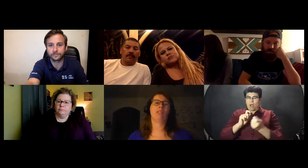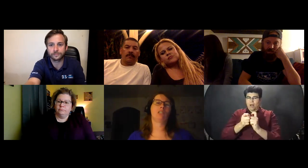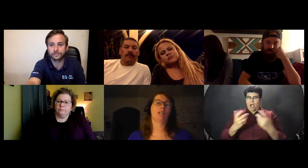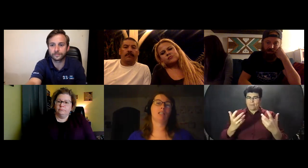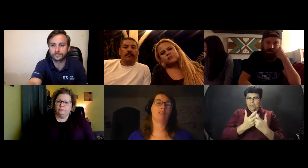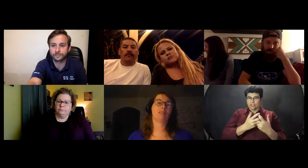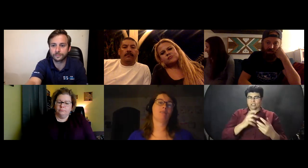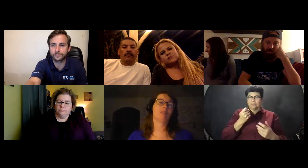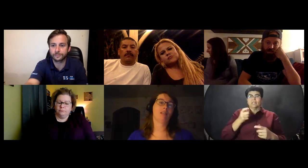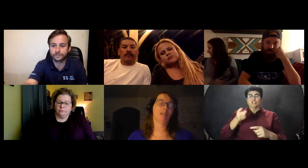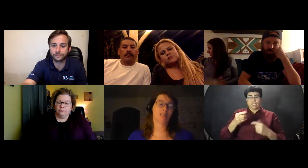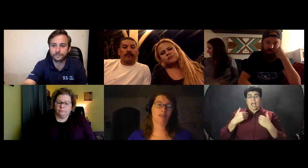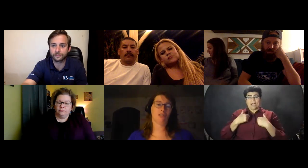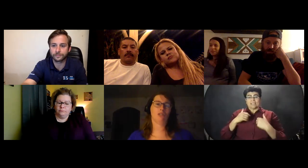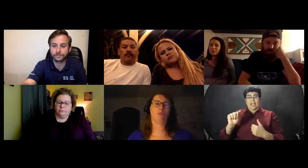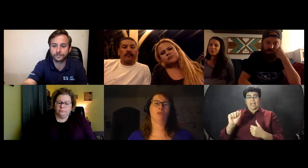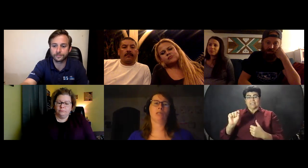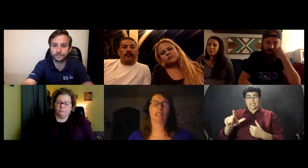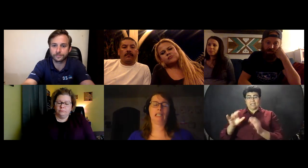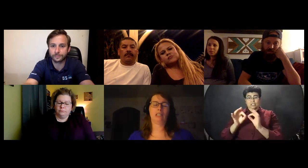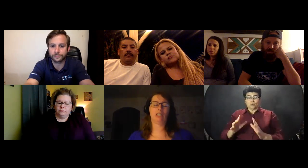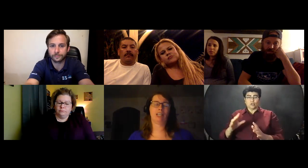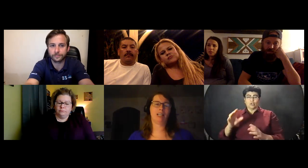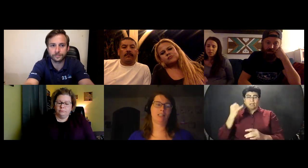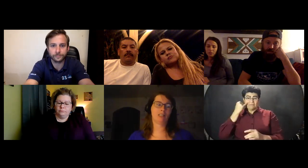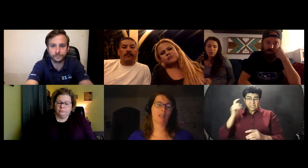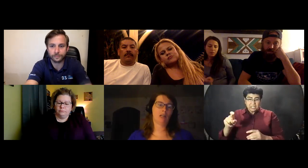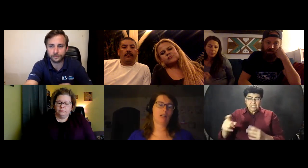has